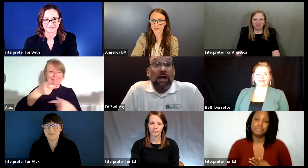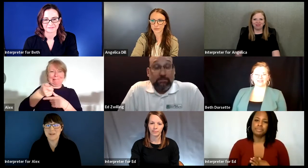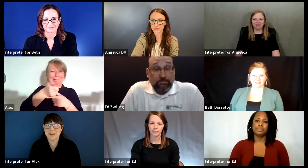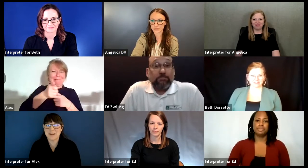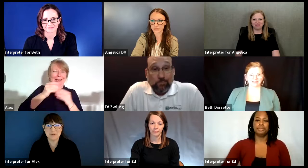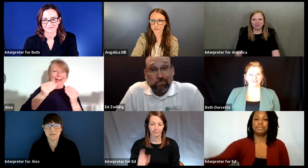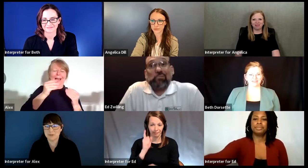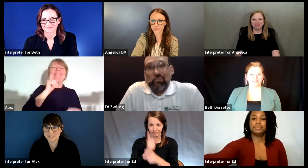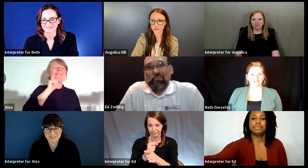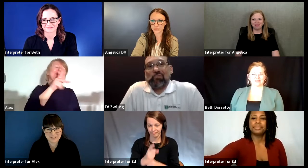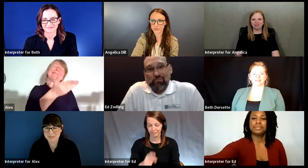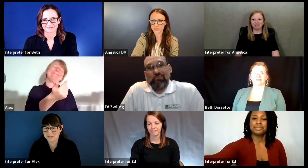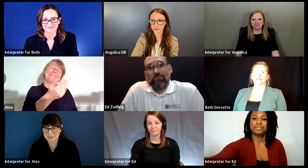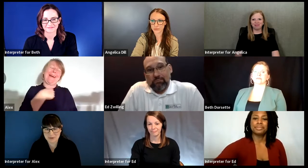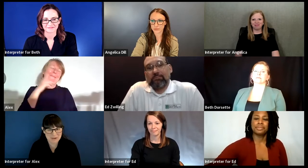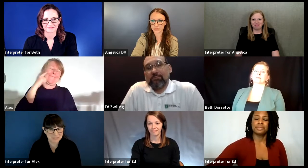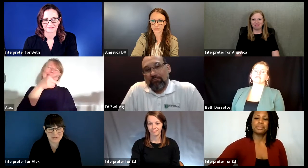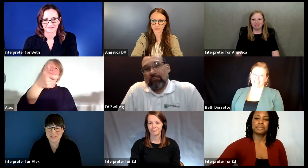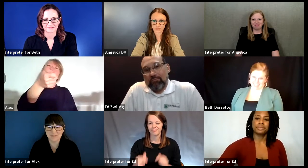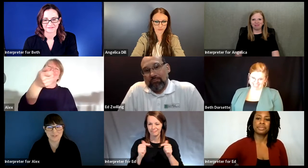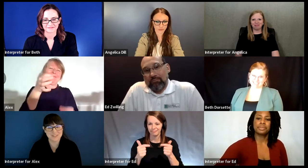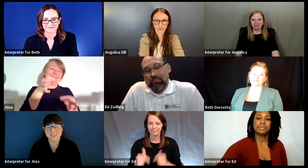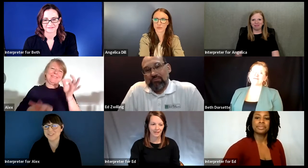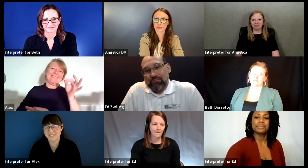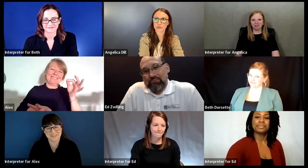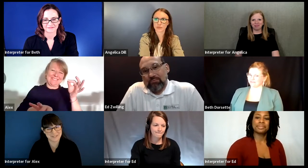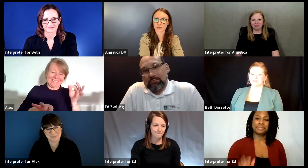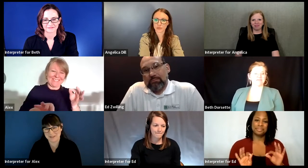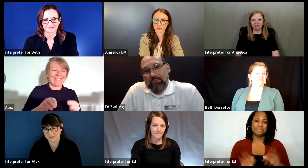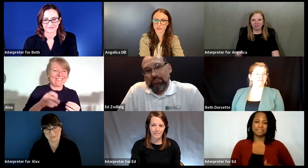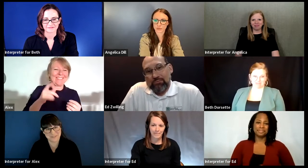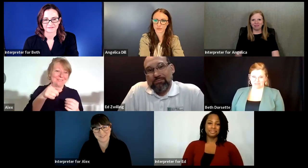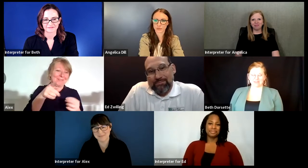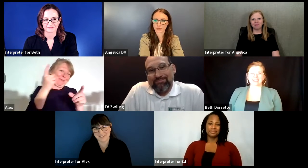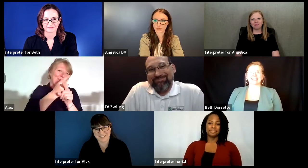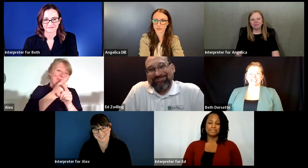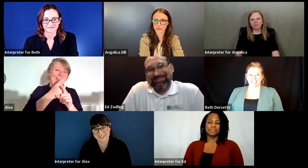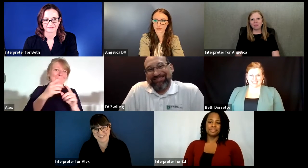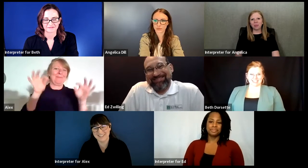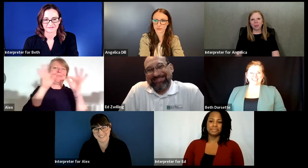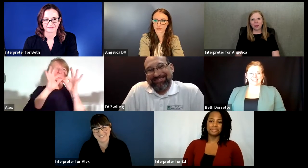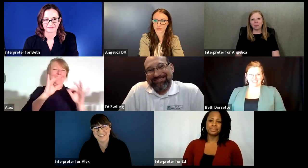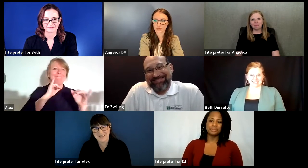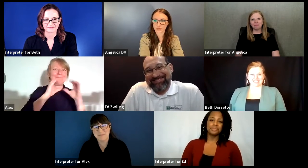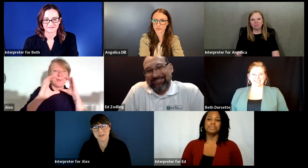Many hearing people are sitting there trying to mess with the remote how can we do it and the Deaf person says give it to me I'll do it for you and it's easier but